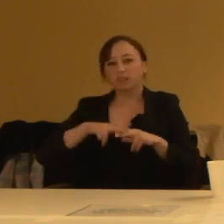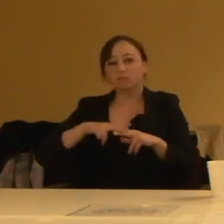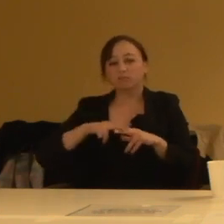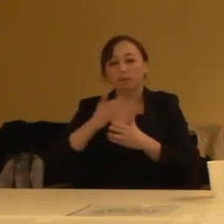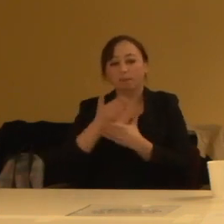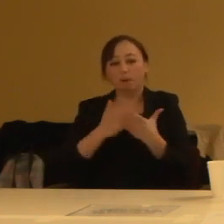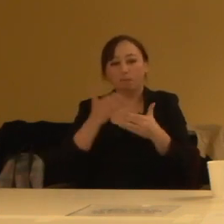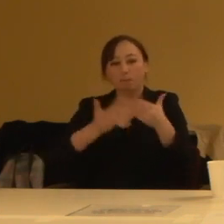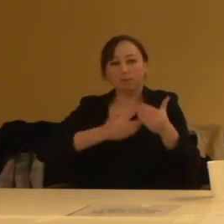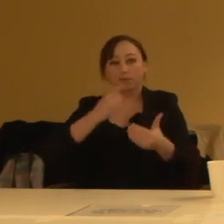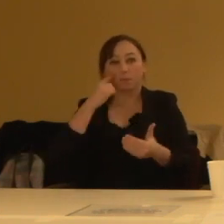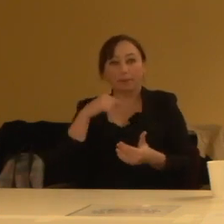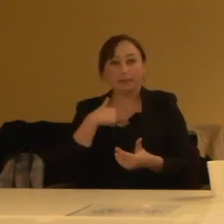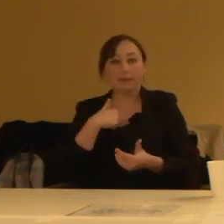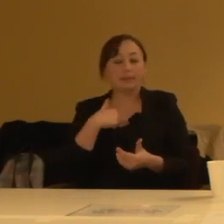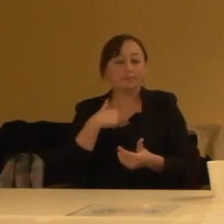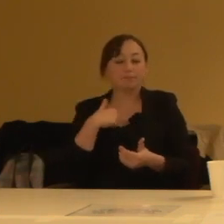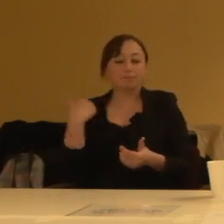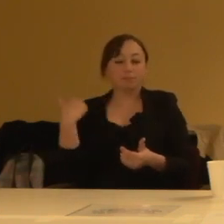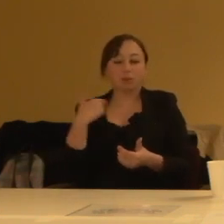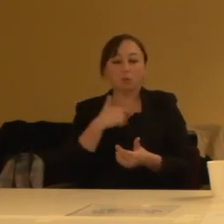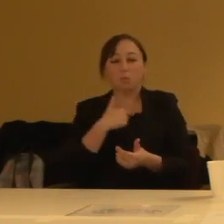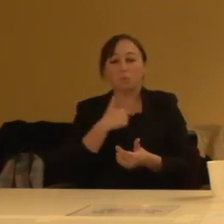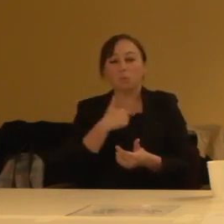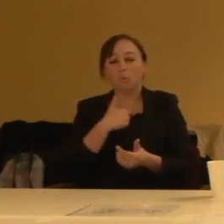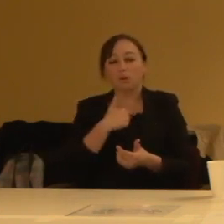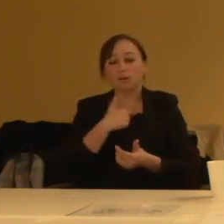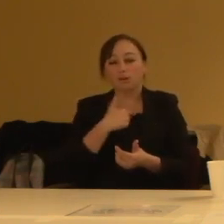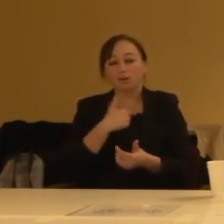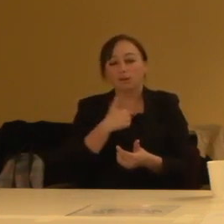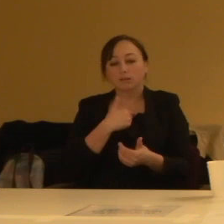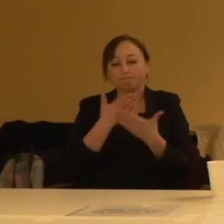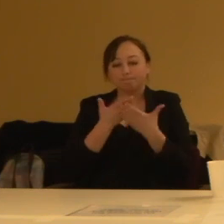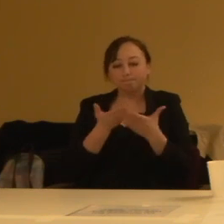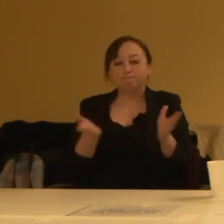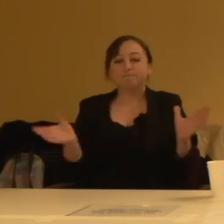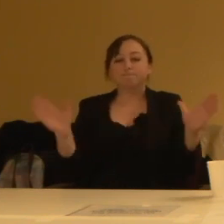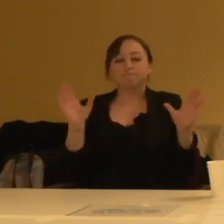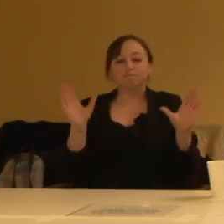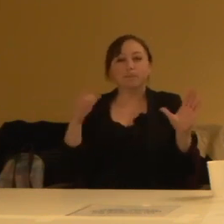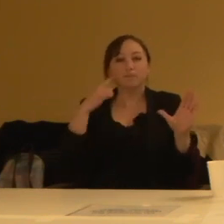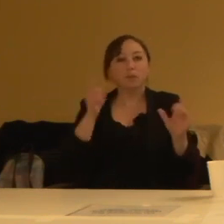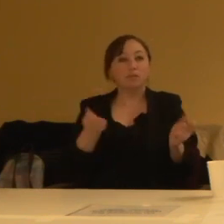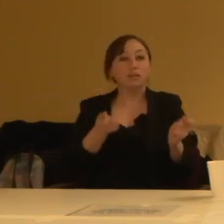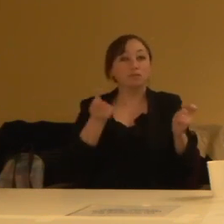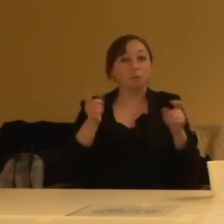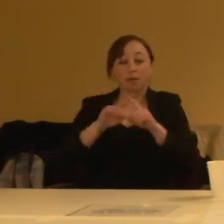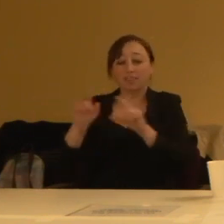we're much more open-ended on what we can do for the festival compared to what we can do in the season, because it is a free event